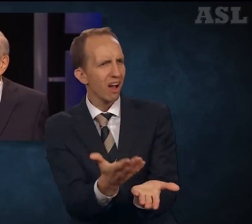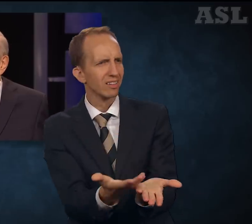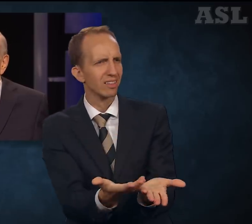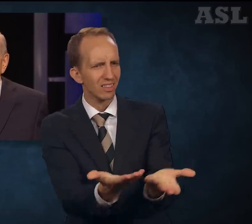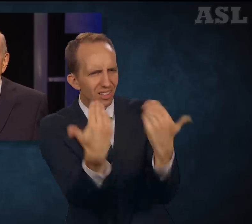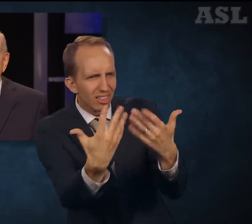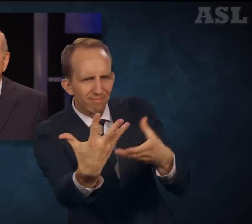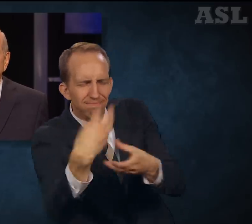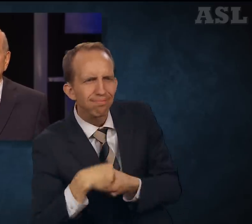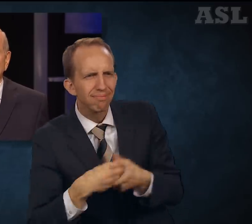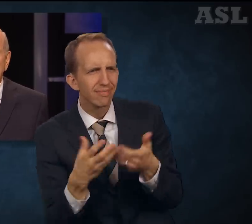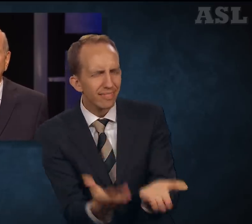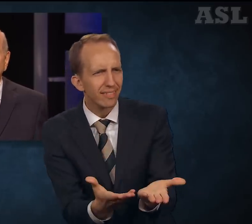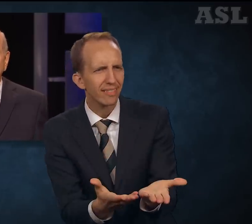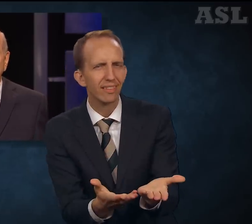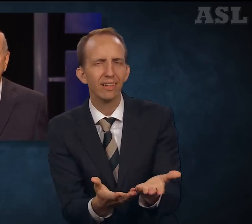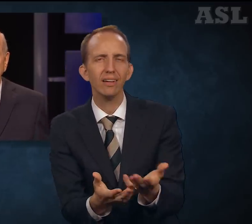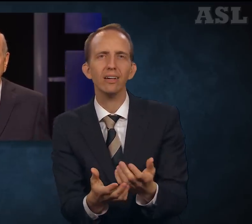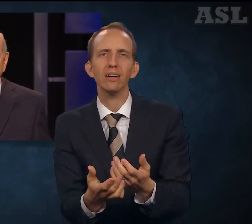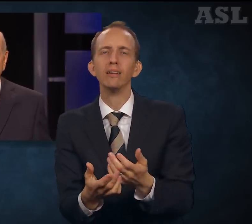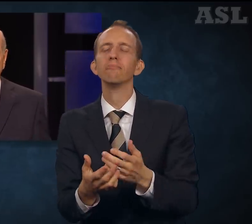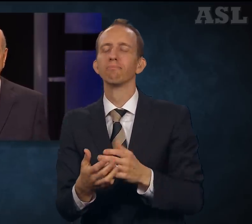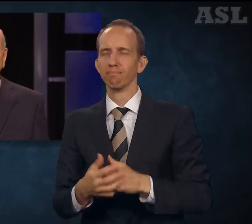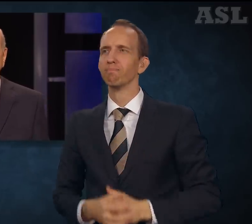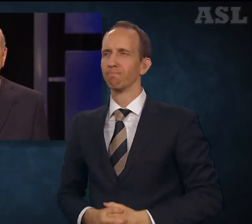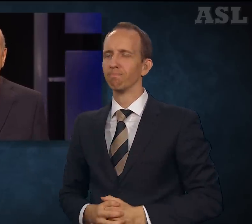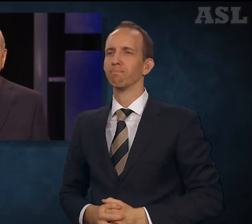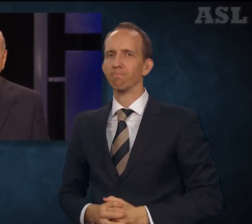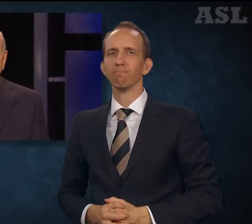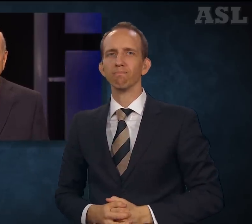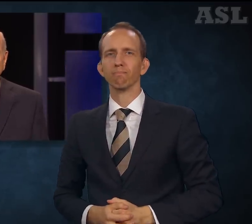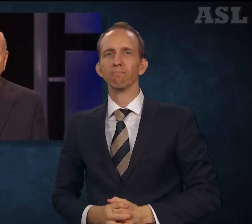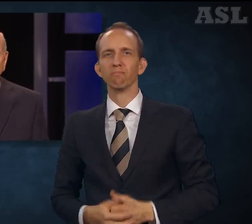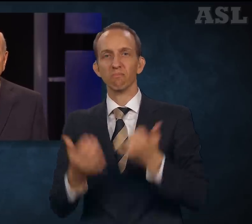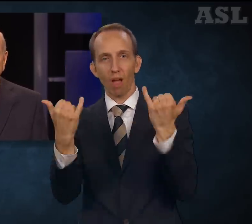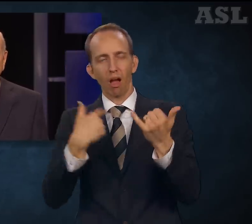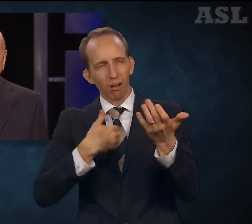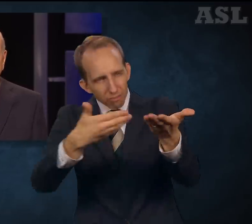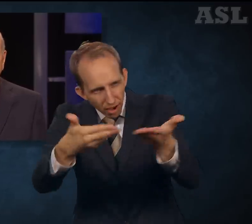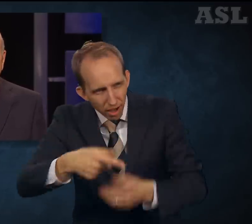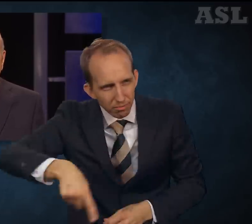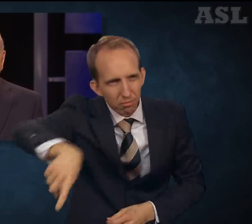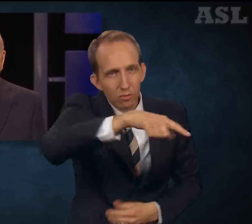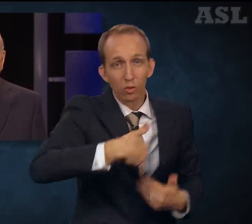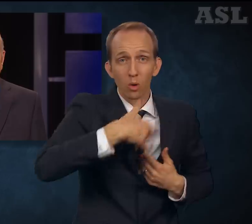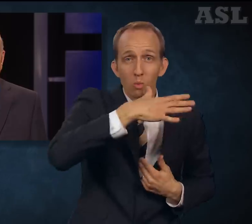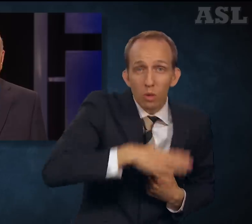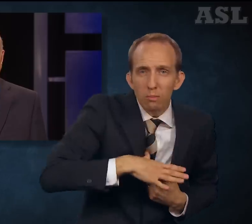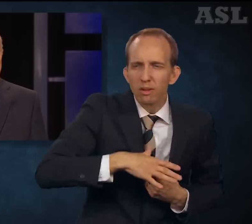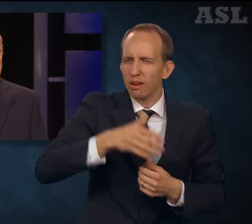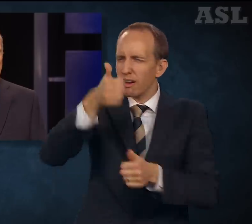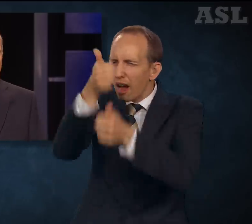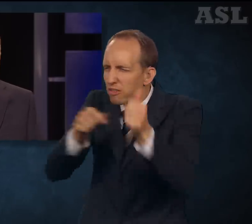PARTICIPATE?"